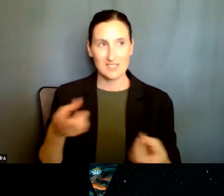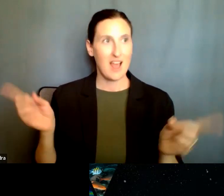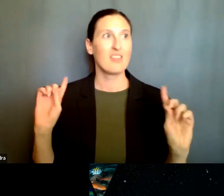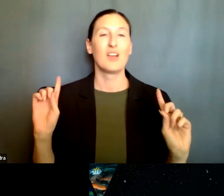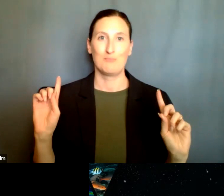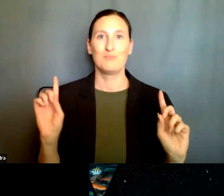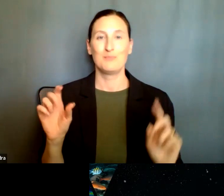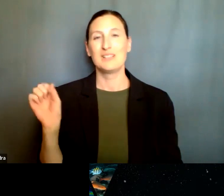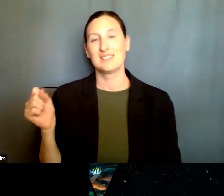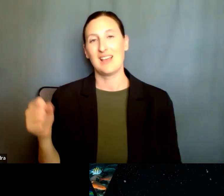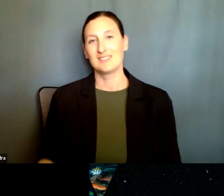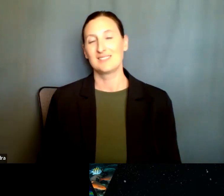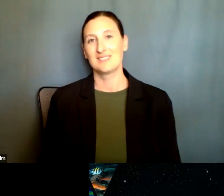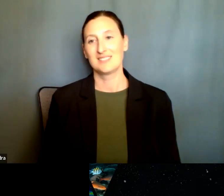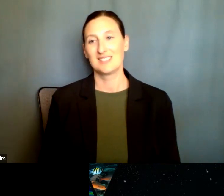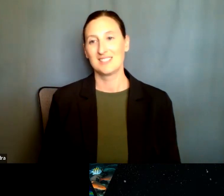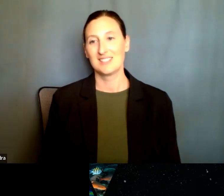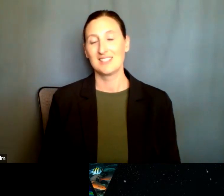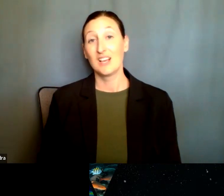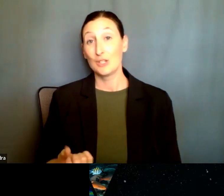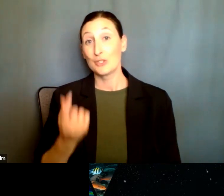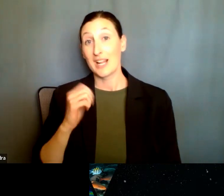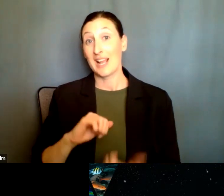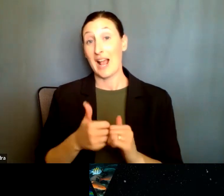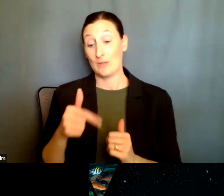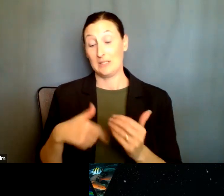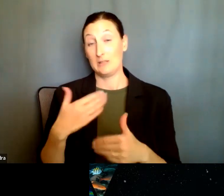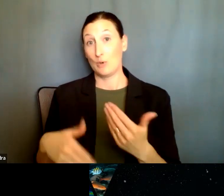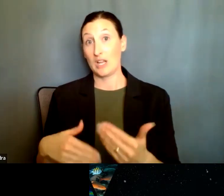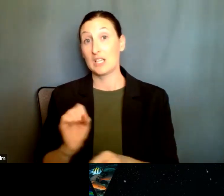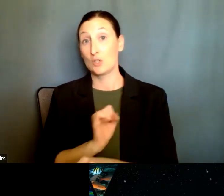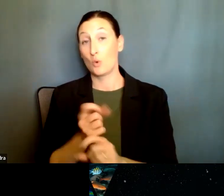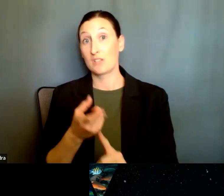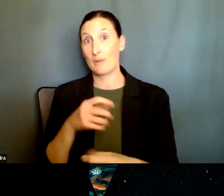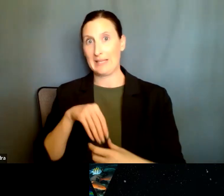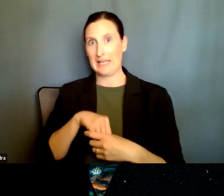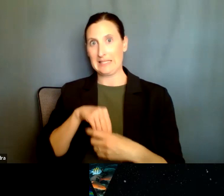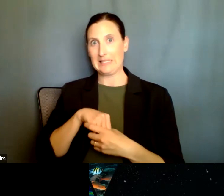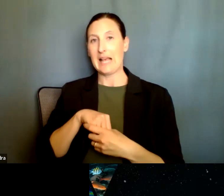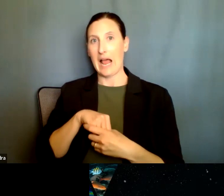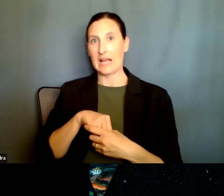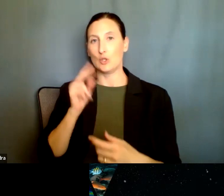But understanding how the process works from the inside, you get to see what it looks like from the inside.